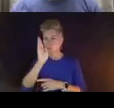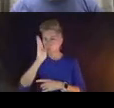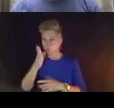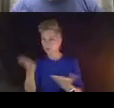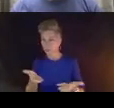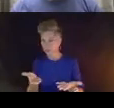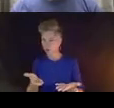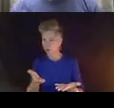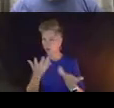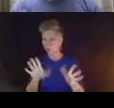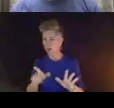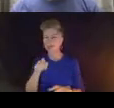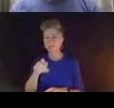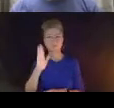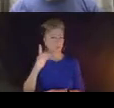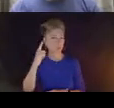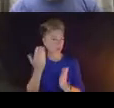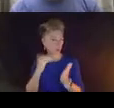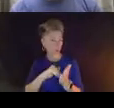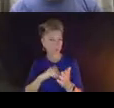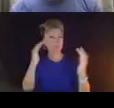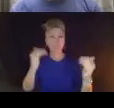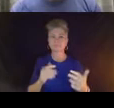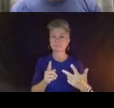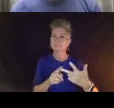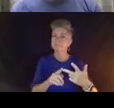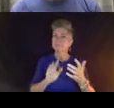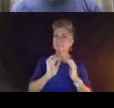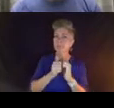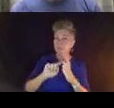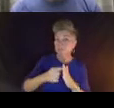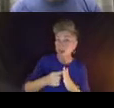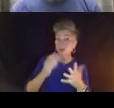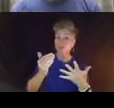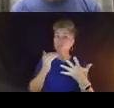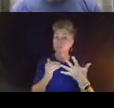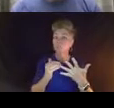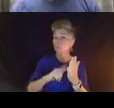on hormone therapy, what to expect, the effects and risks that you can anticipate,